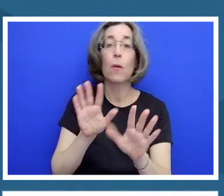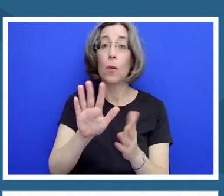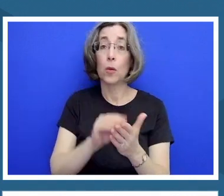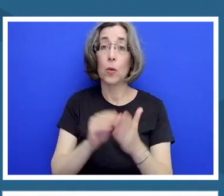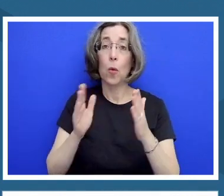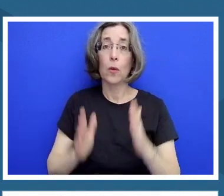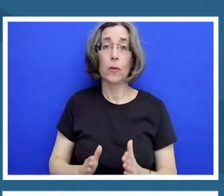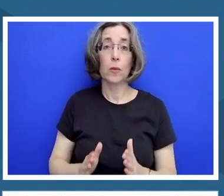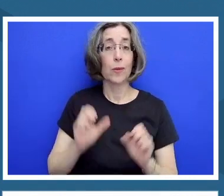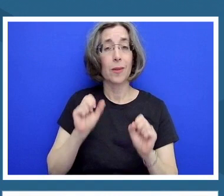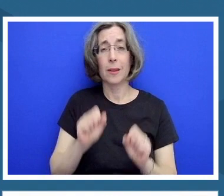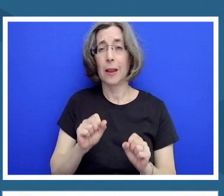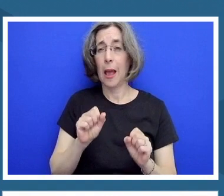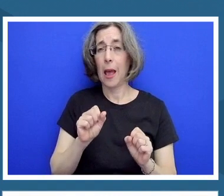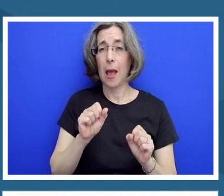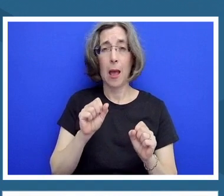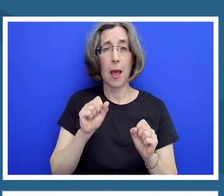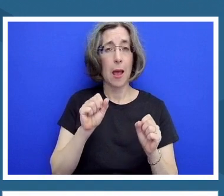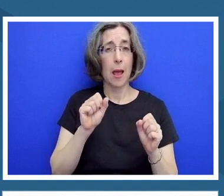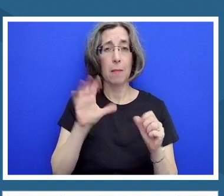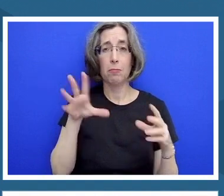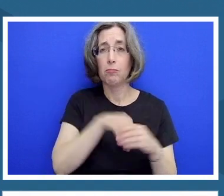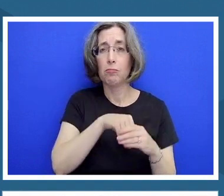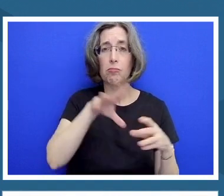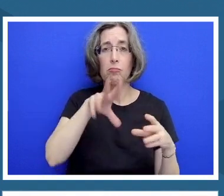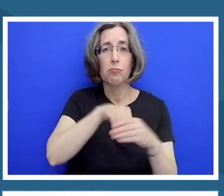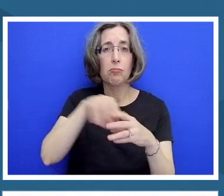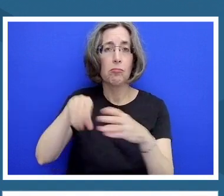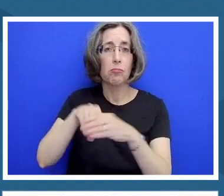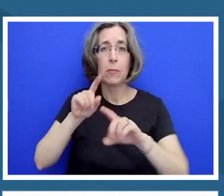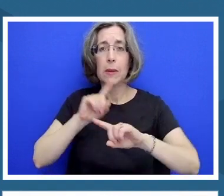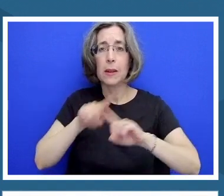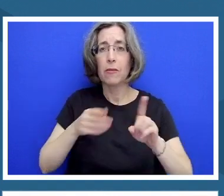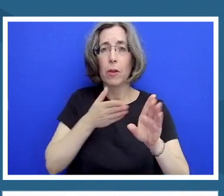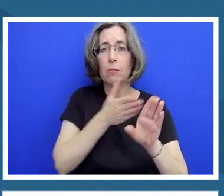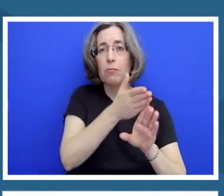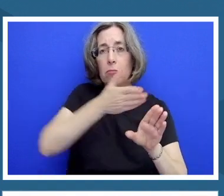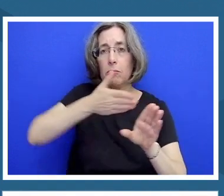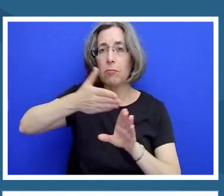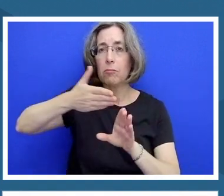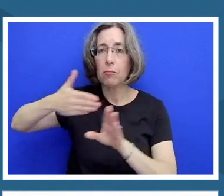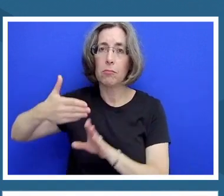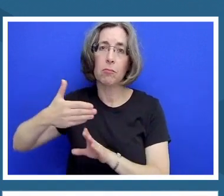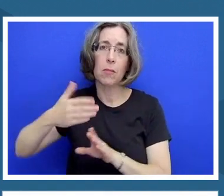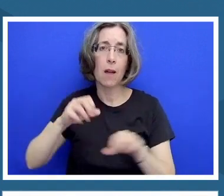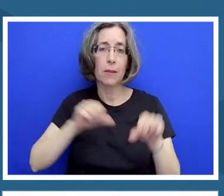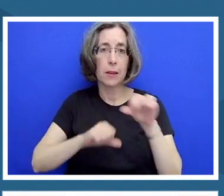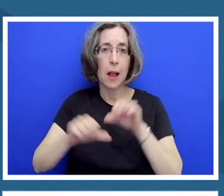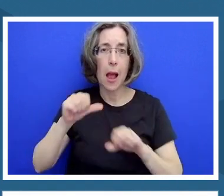all of the elements of scientific practice engaging in the diy planet